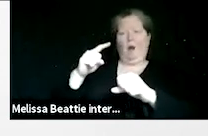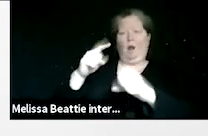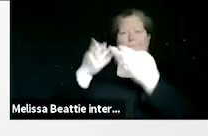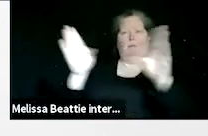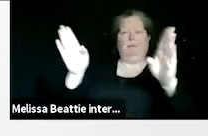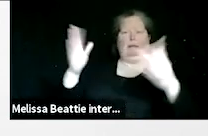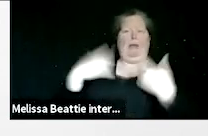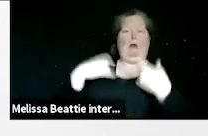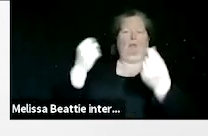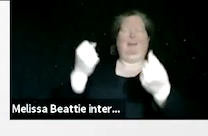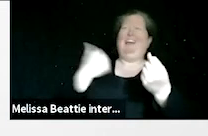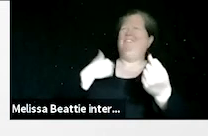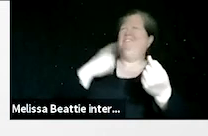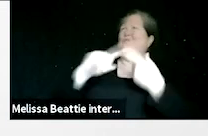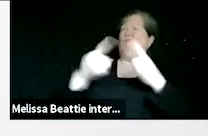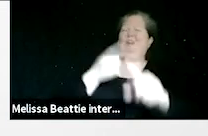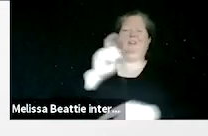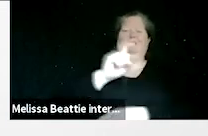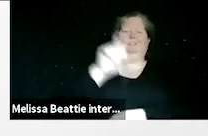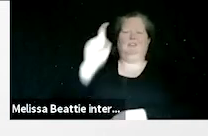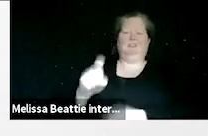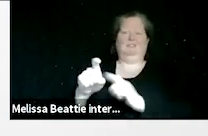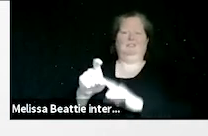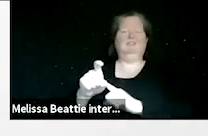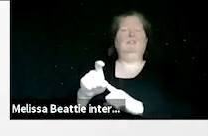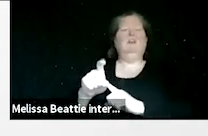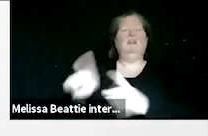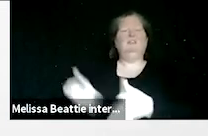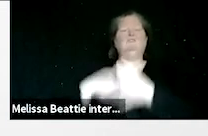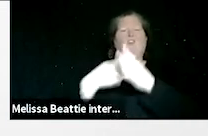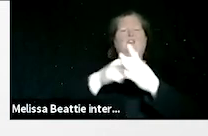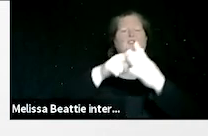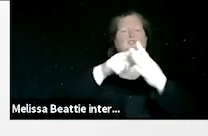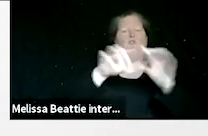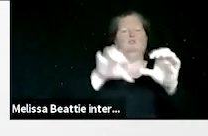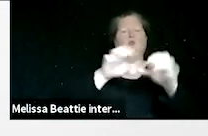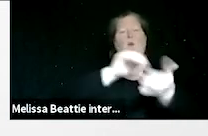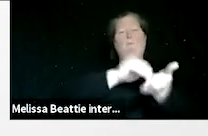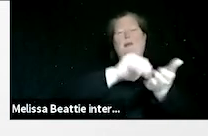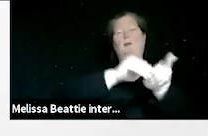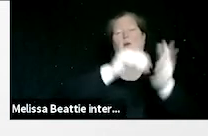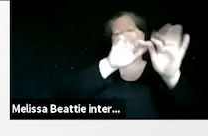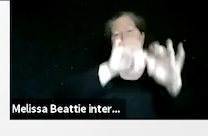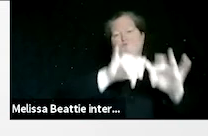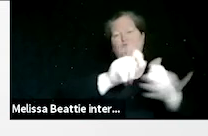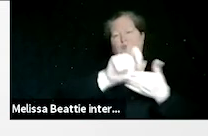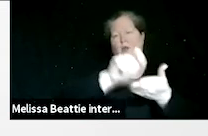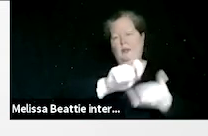Ben Woelk: Moving into medical writing and public health type things and just chatting with her about what how do they approach things